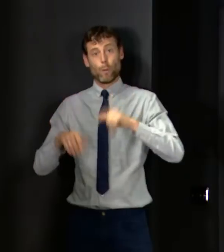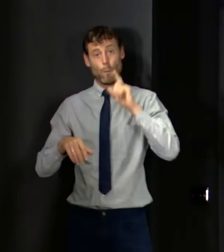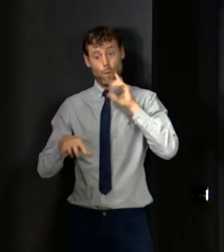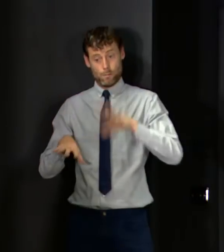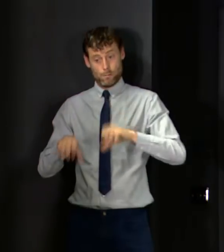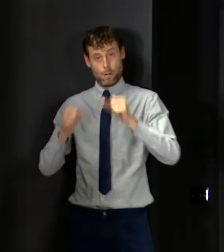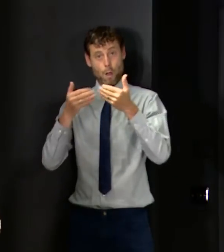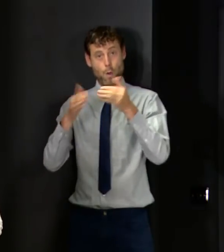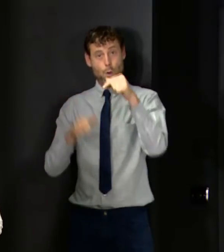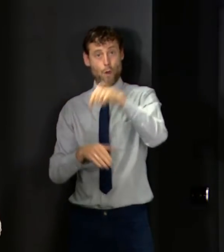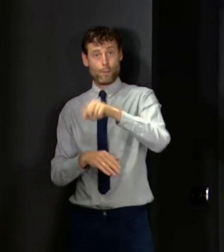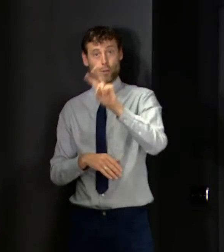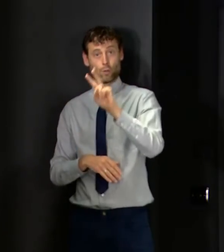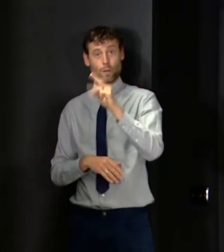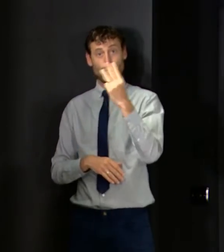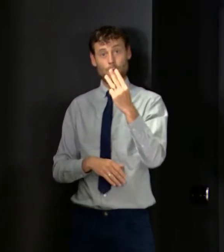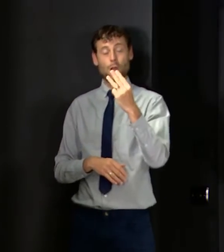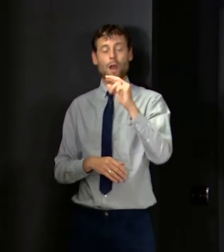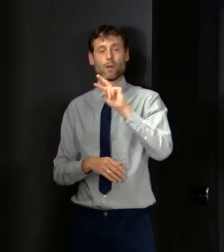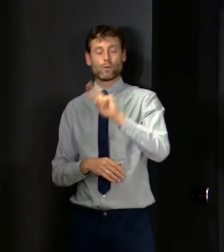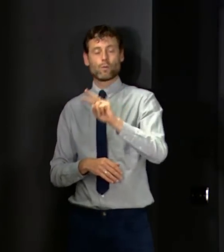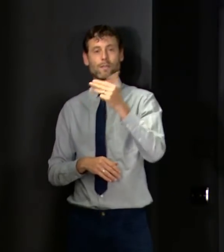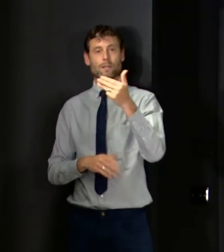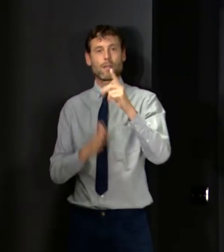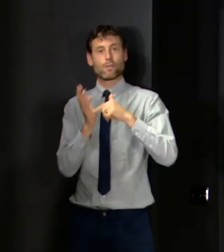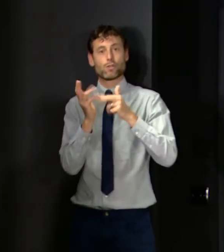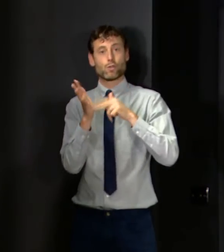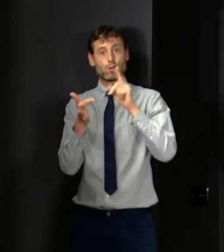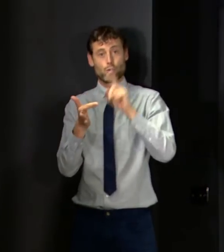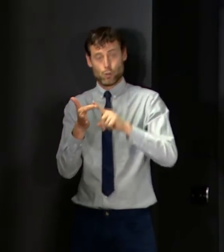what I'm sure will be a welcome opportunity for many of us to support